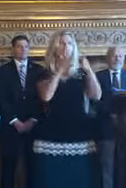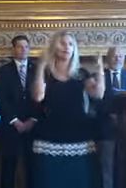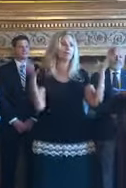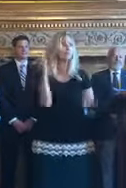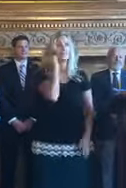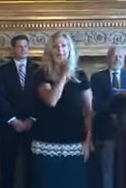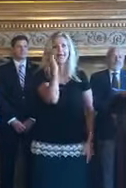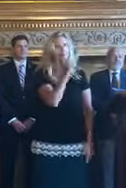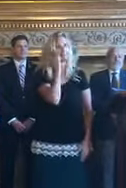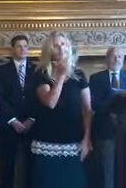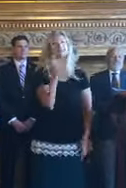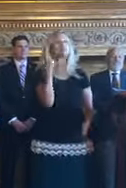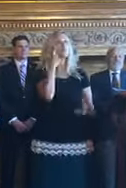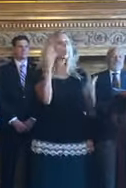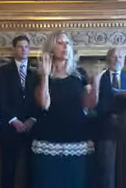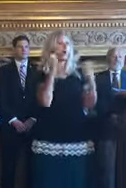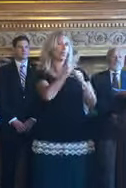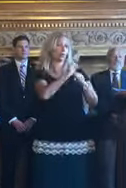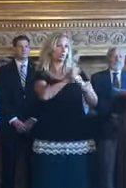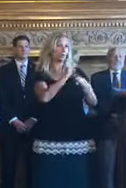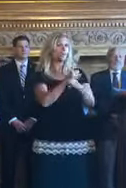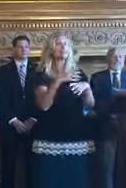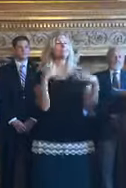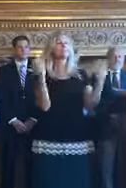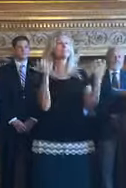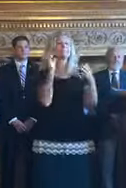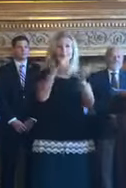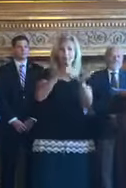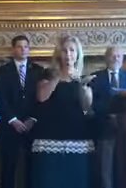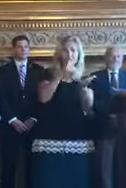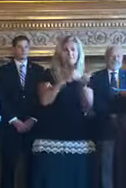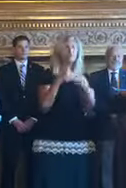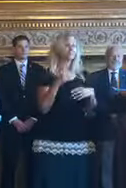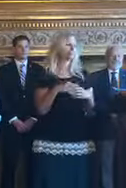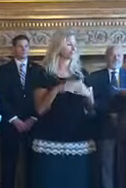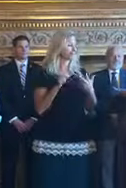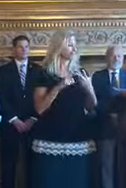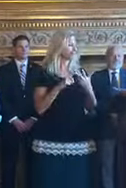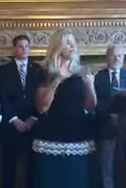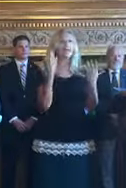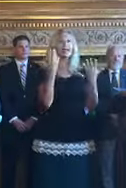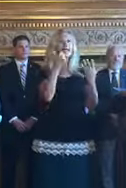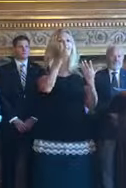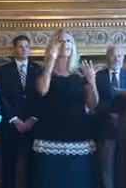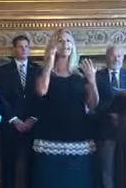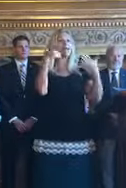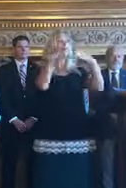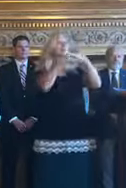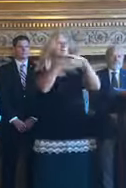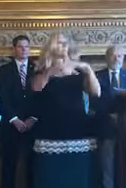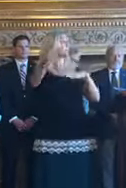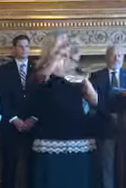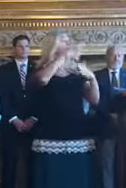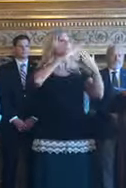I use interpreters frequently in my everyday life, in my employment, when I go to the doctor's